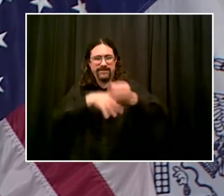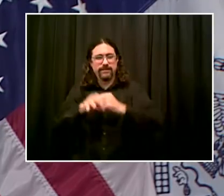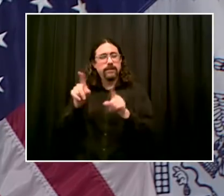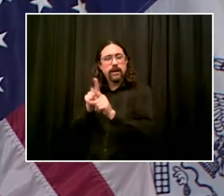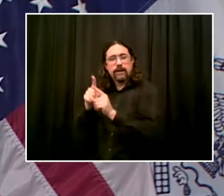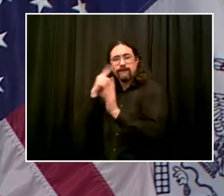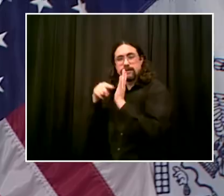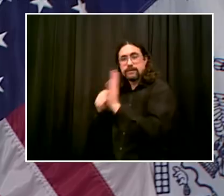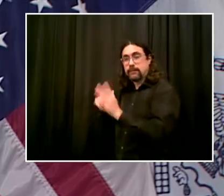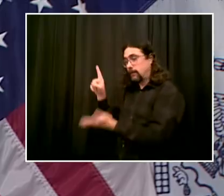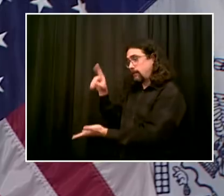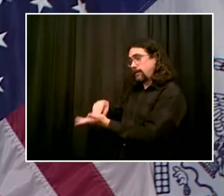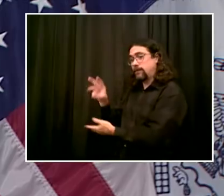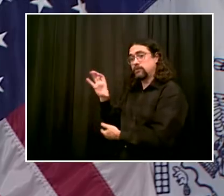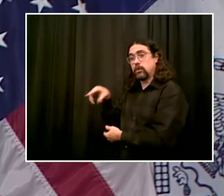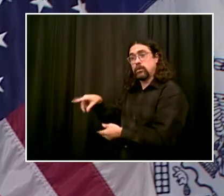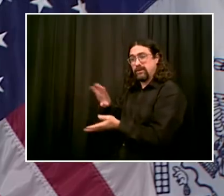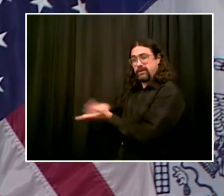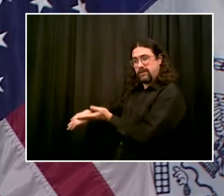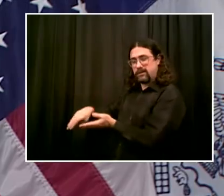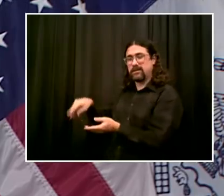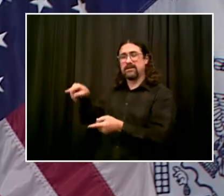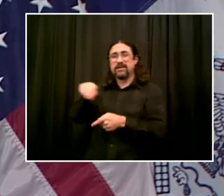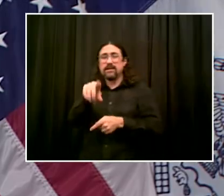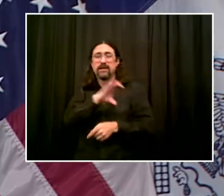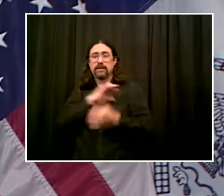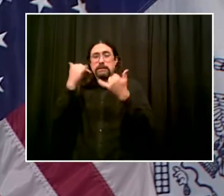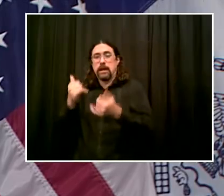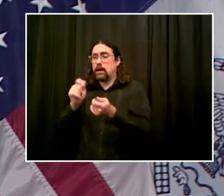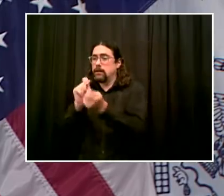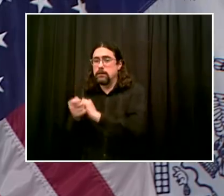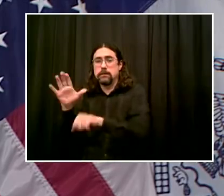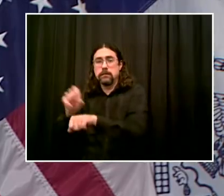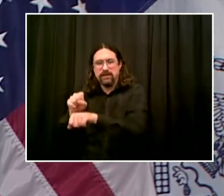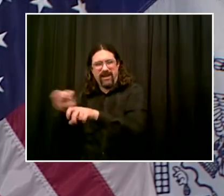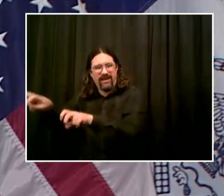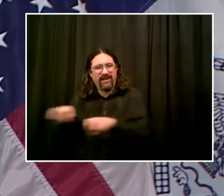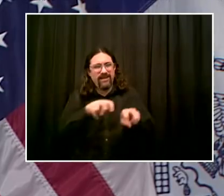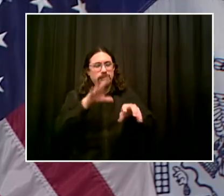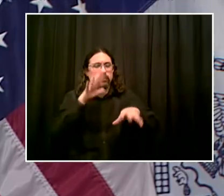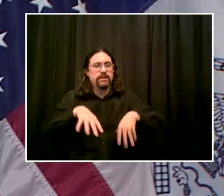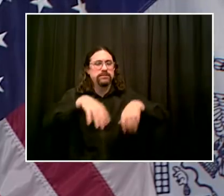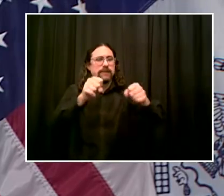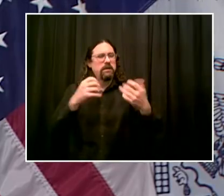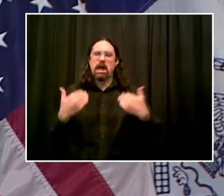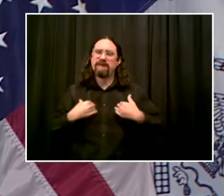QUESTION FOR TODAY IS JULIA FROM THE POST. Reporter: GOOD AFTERNOON